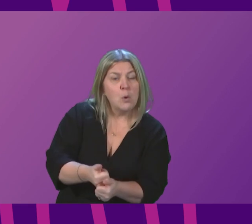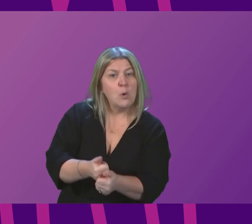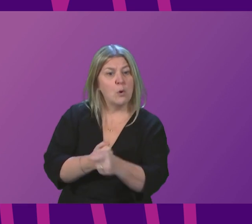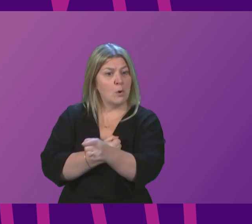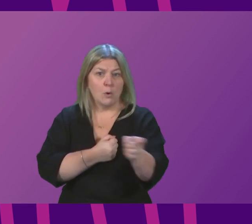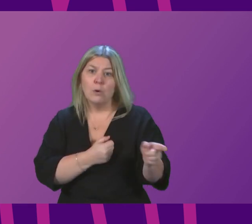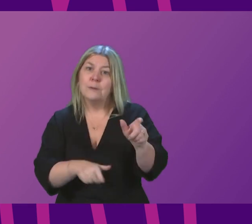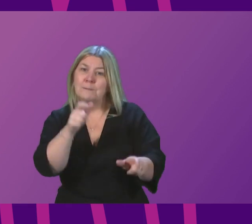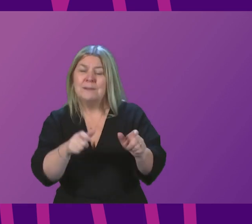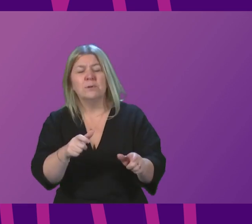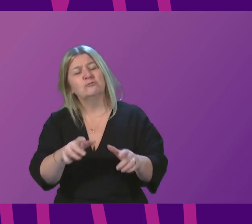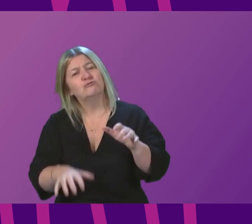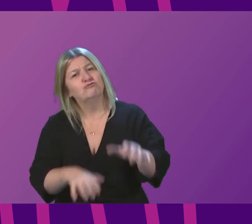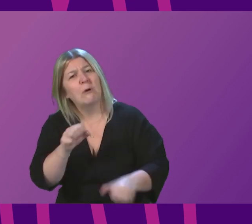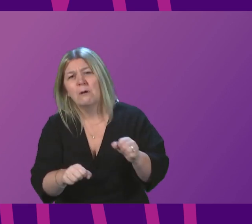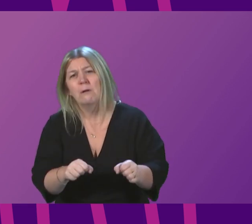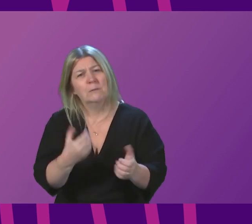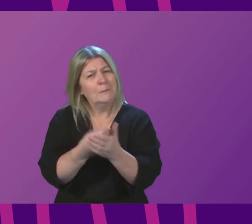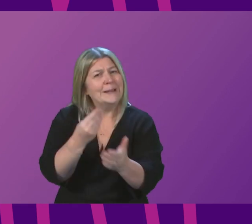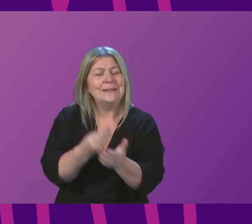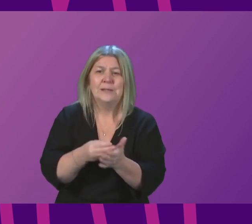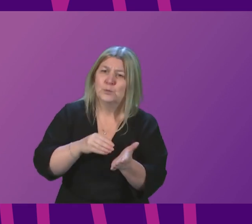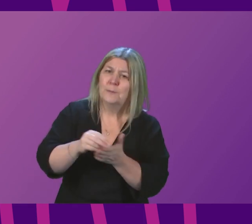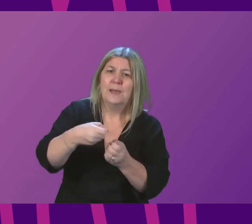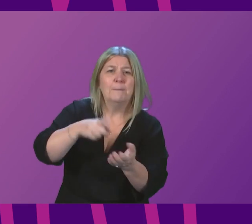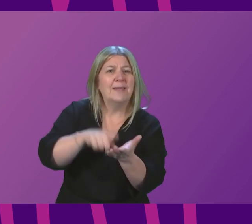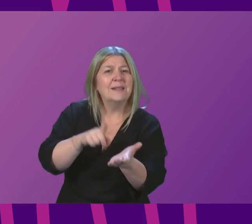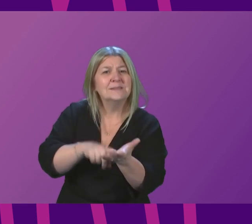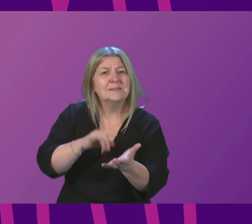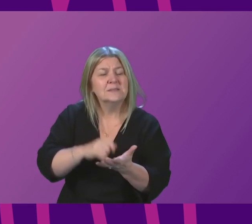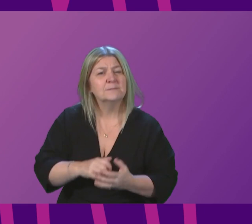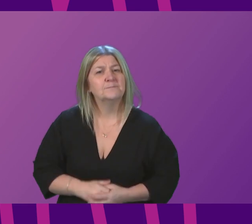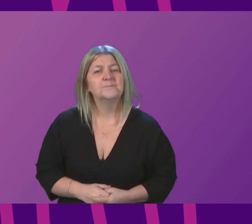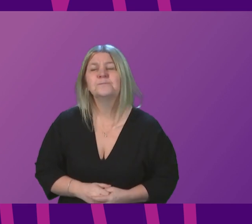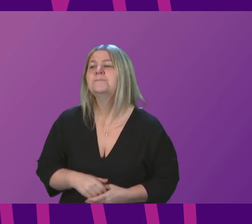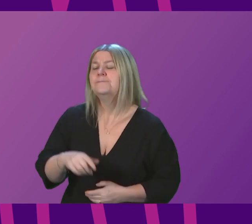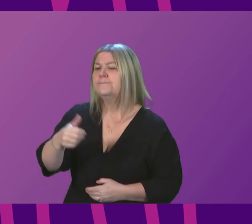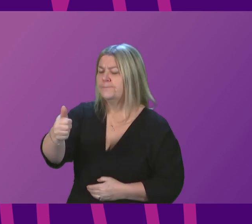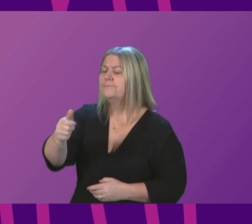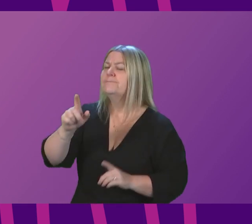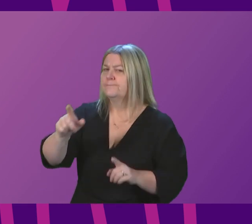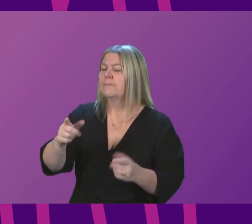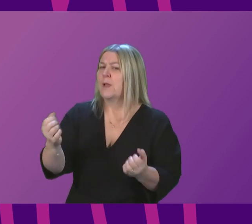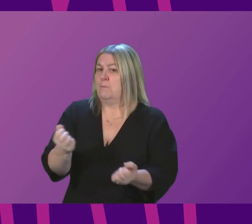struggling to pay their energy bills. Powers over the energy market are reserved.